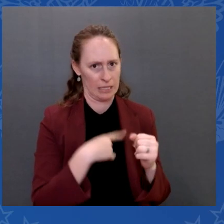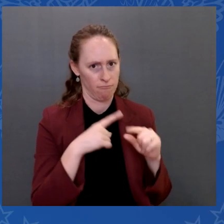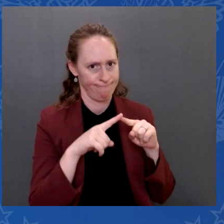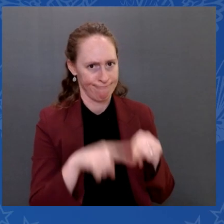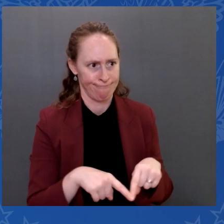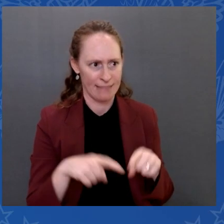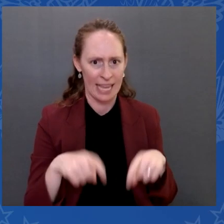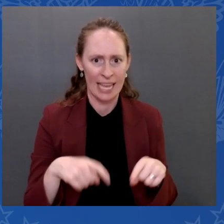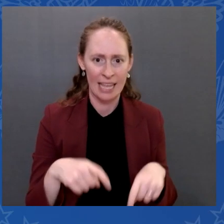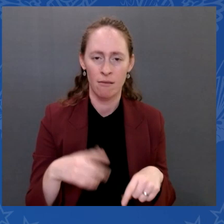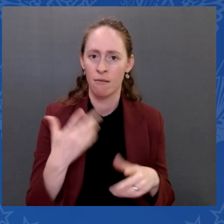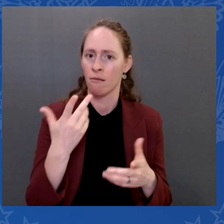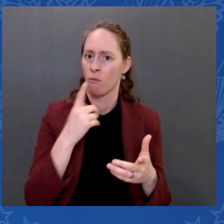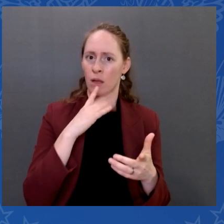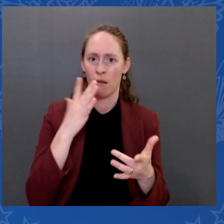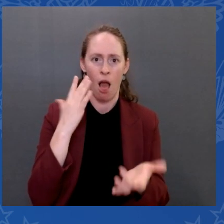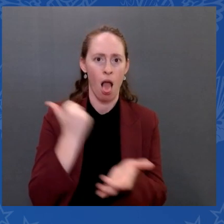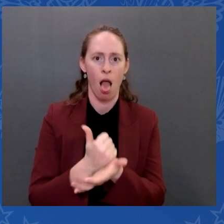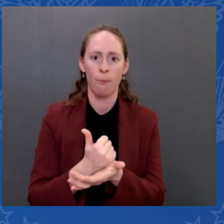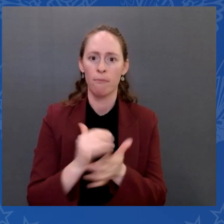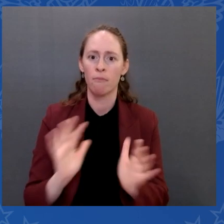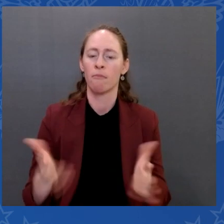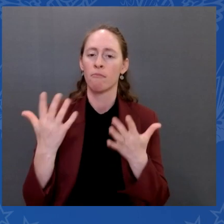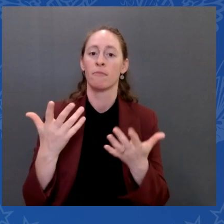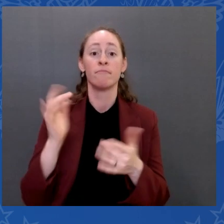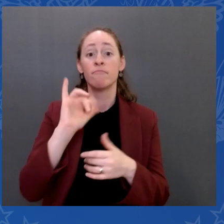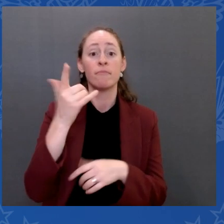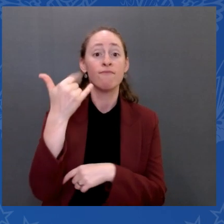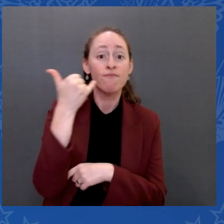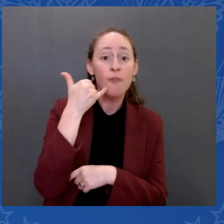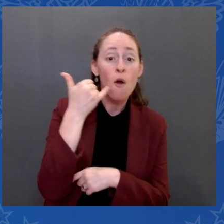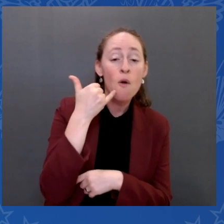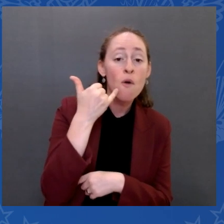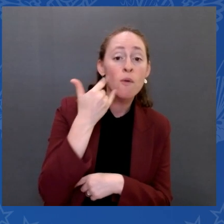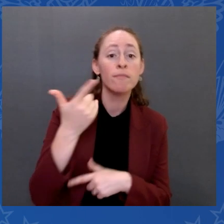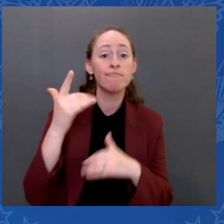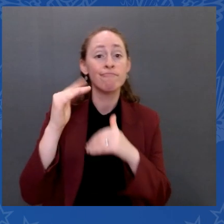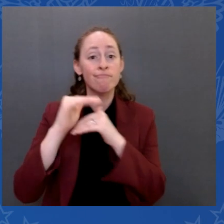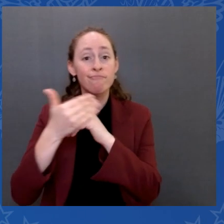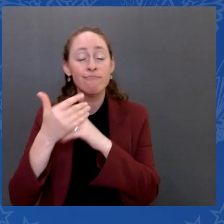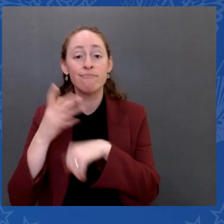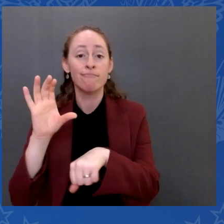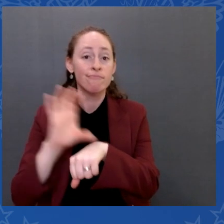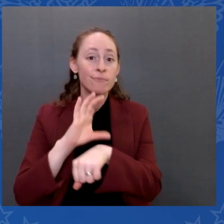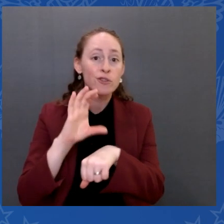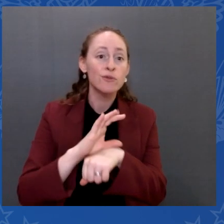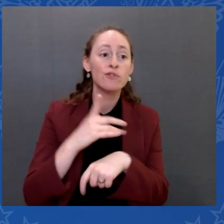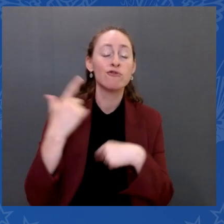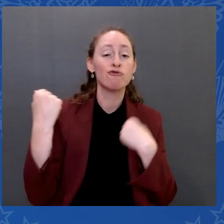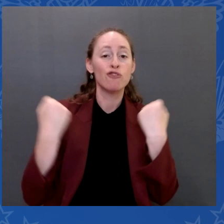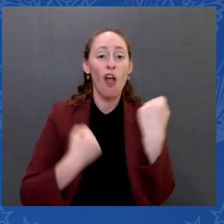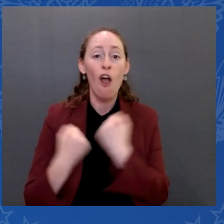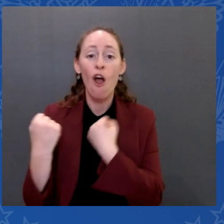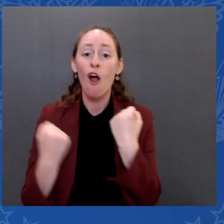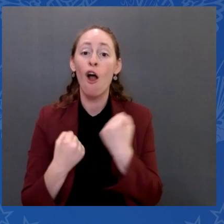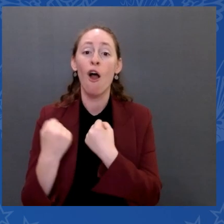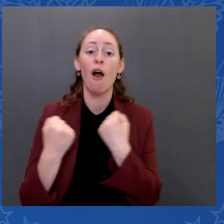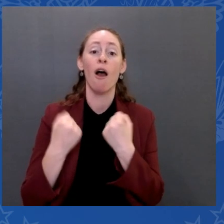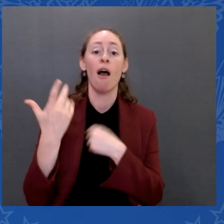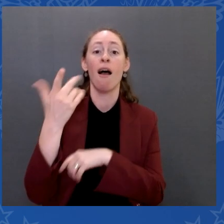computers, cars, medical equipment. Nearly every piece of lifesaving medical equipment in a hospital runs on chips.